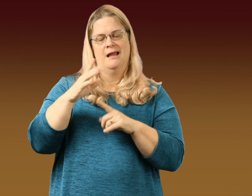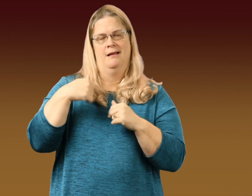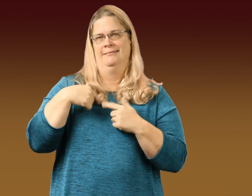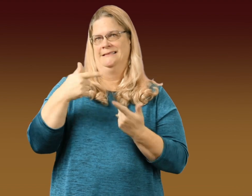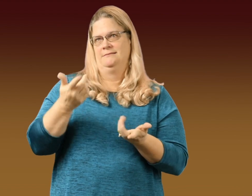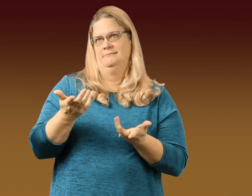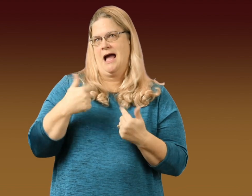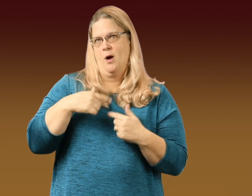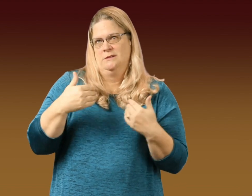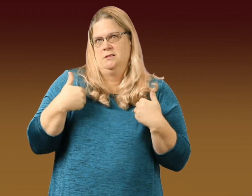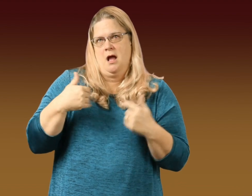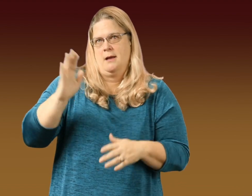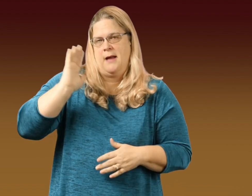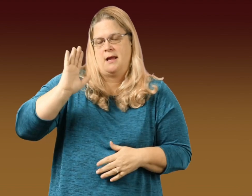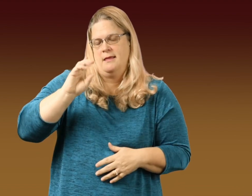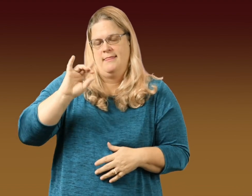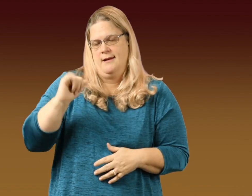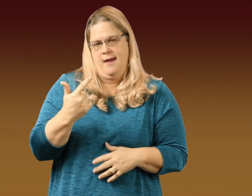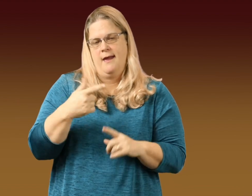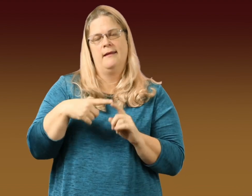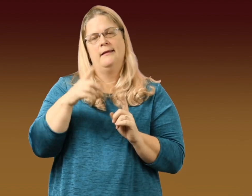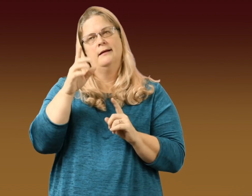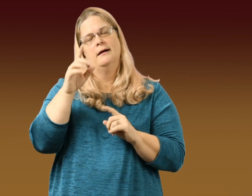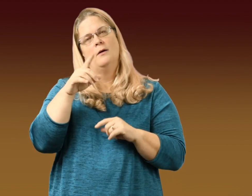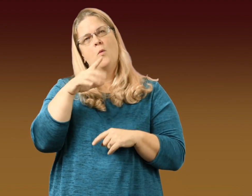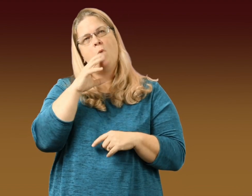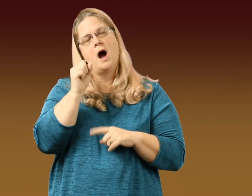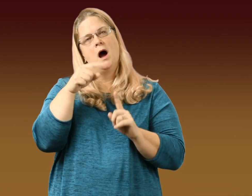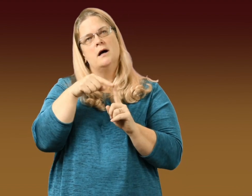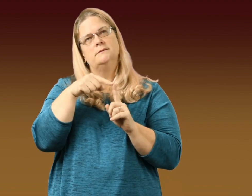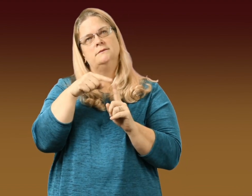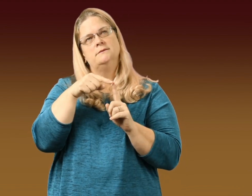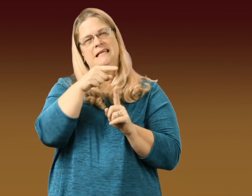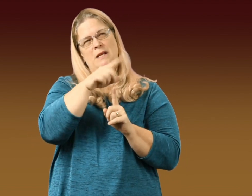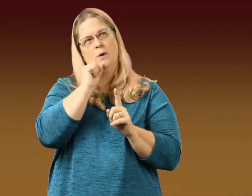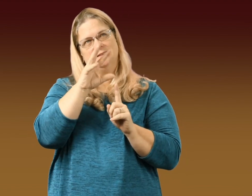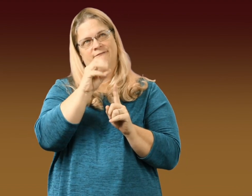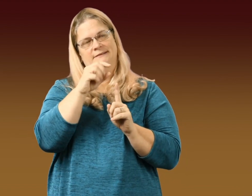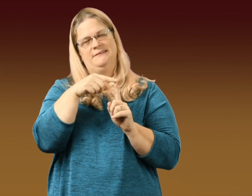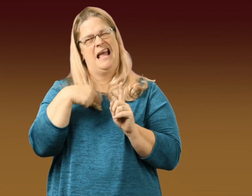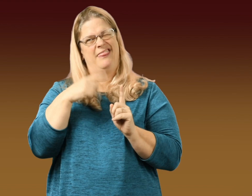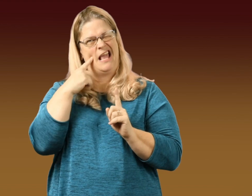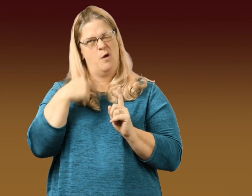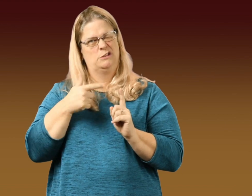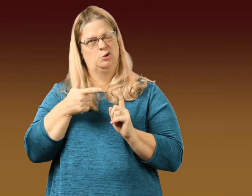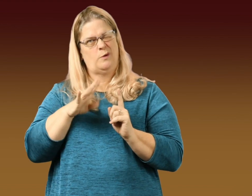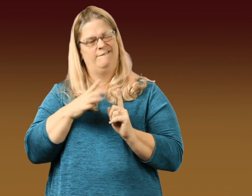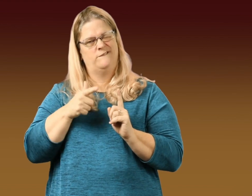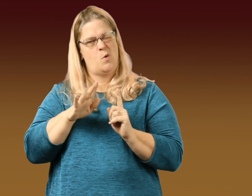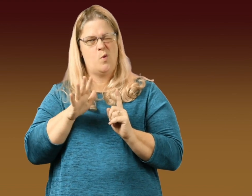I was young back then. He was 50.